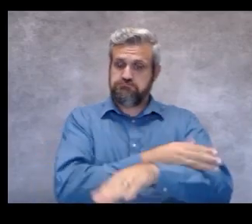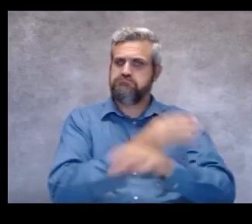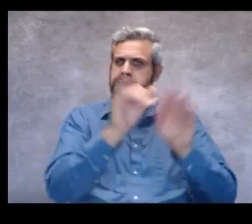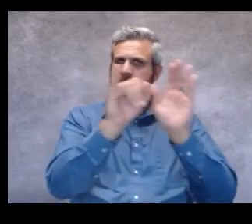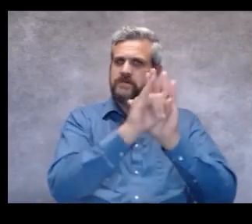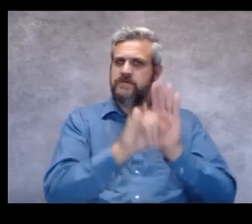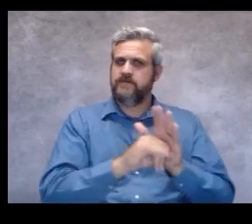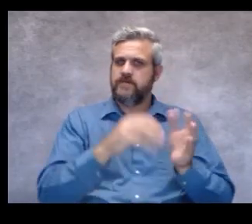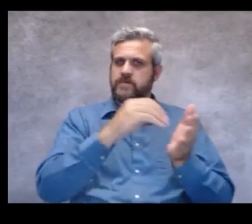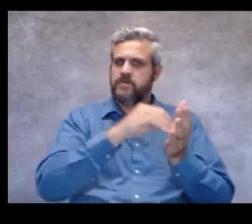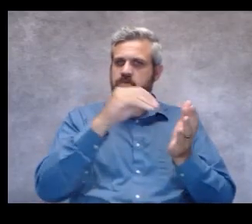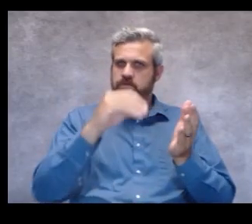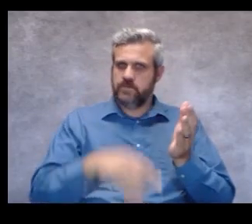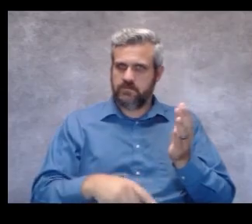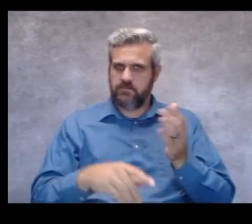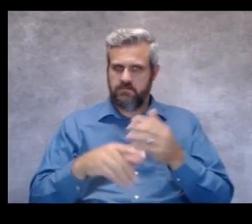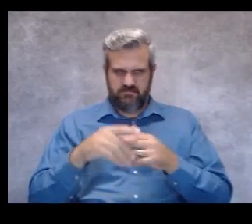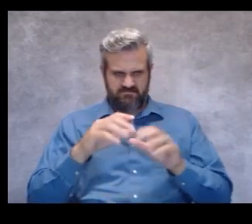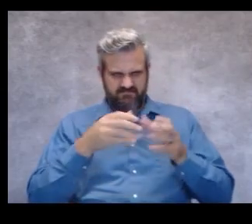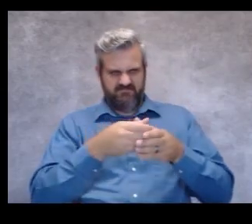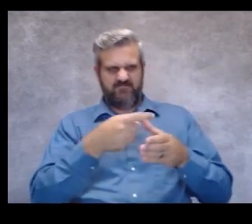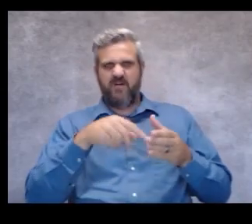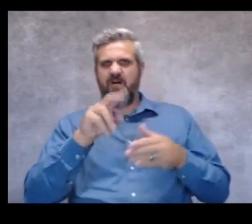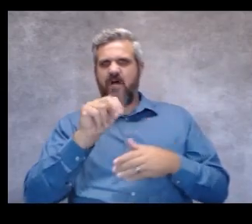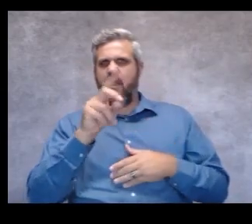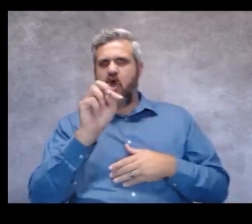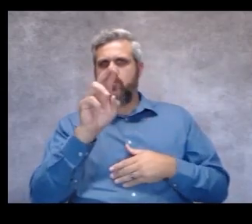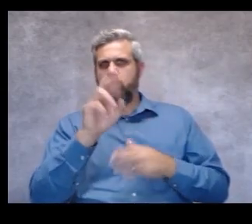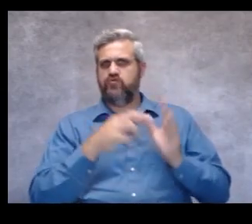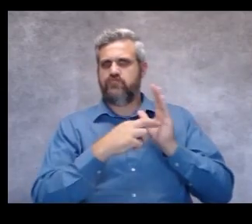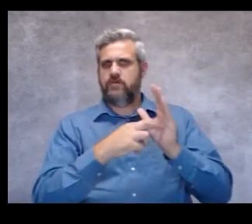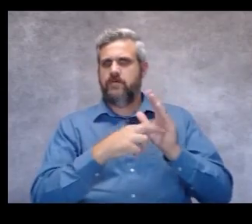identifying students and underrepresented populations.